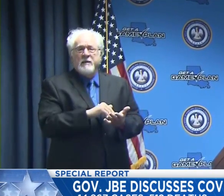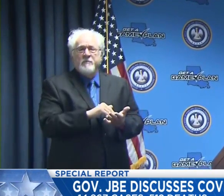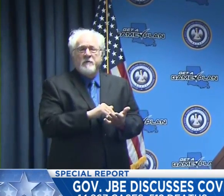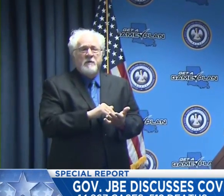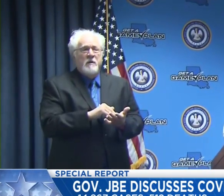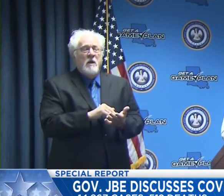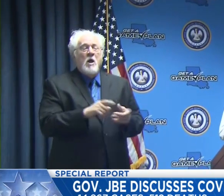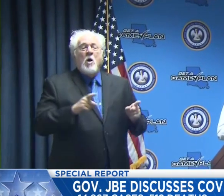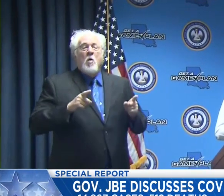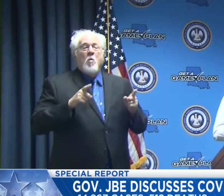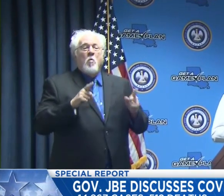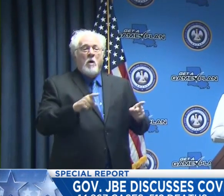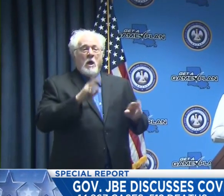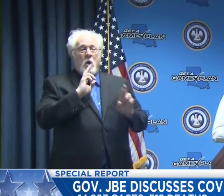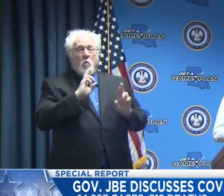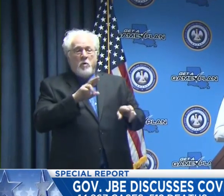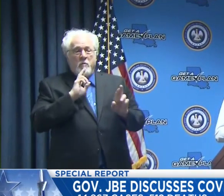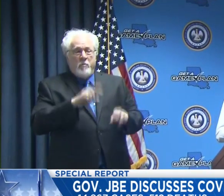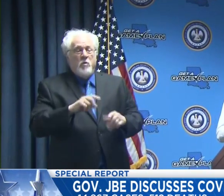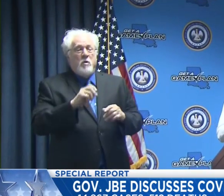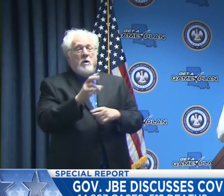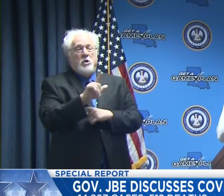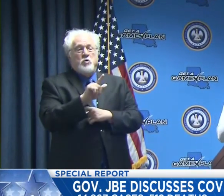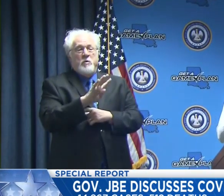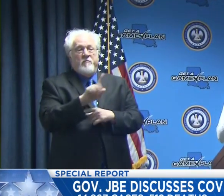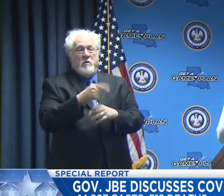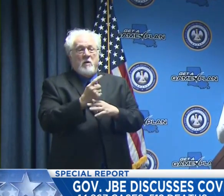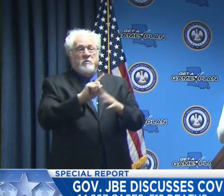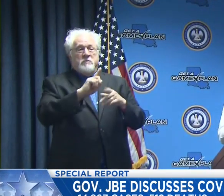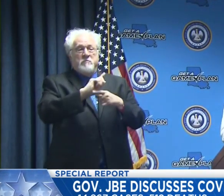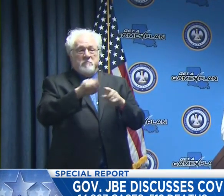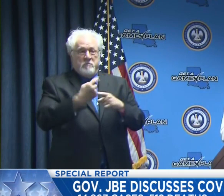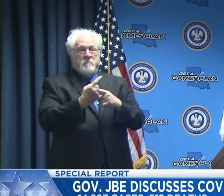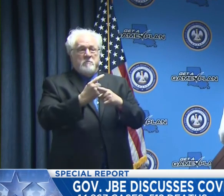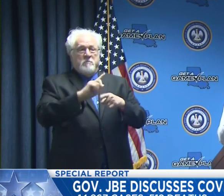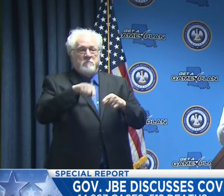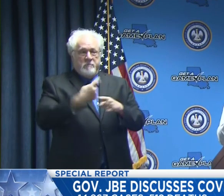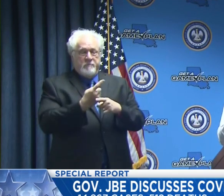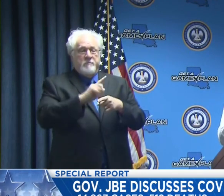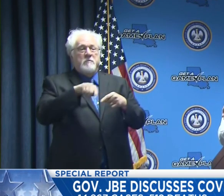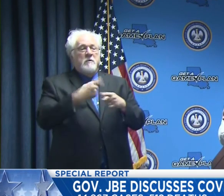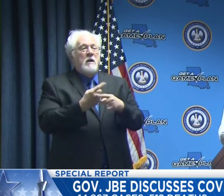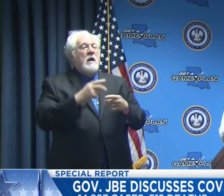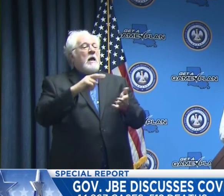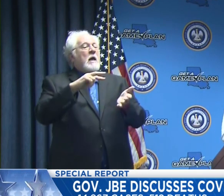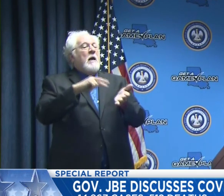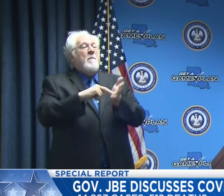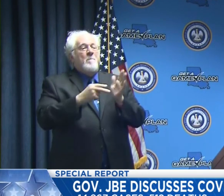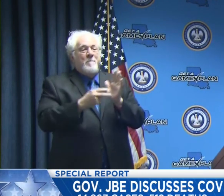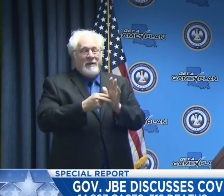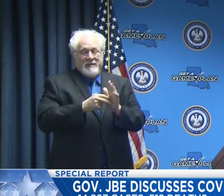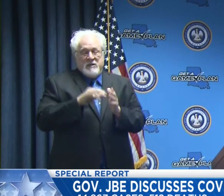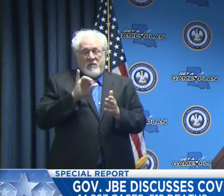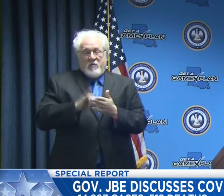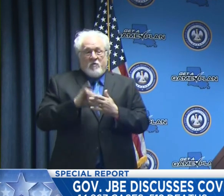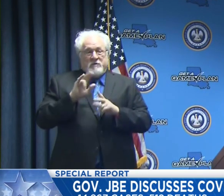THOSE NUMBERS ARE REFLECTED THERE. I DO WANT TO SAY AGAIN THAT WHILE WE REPORT EVERY 24 HOURS,